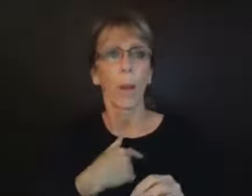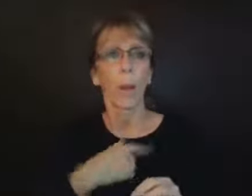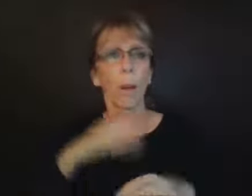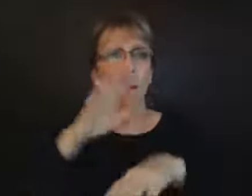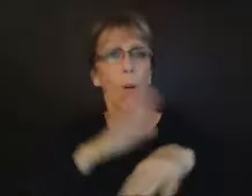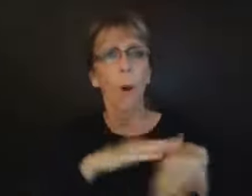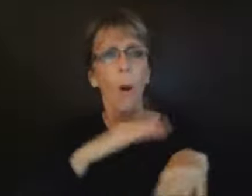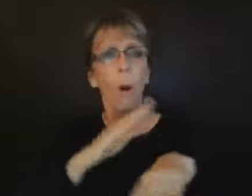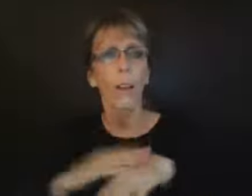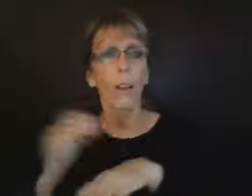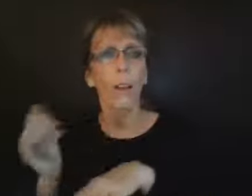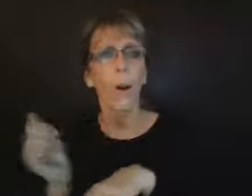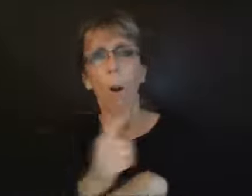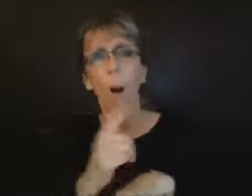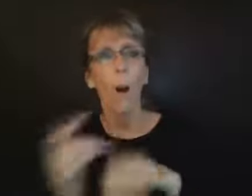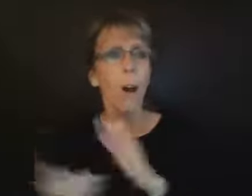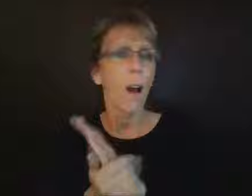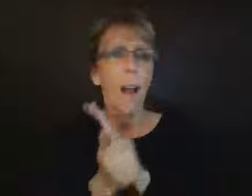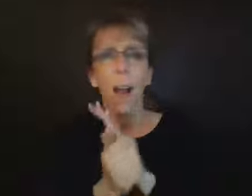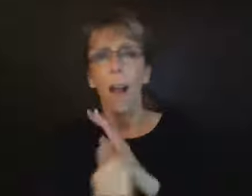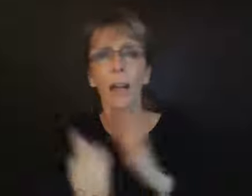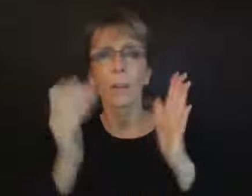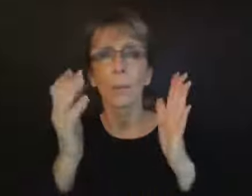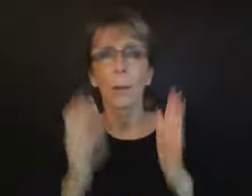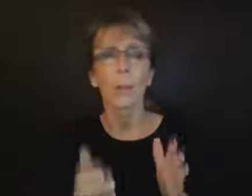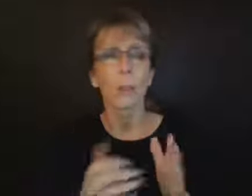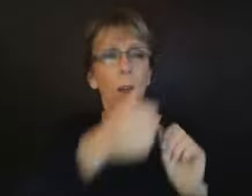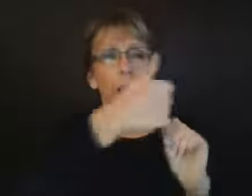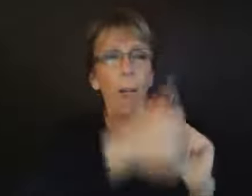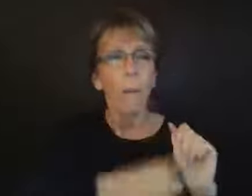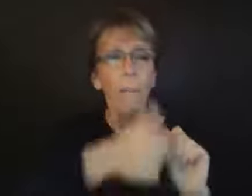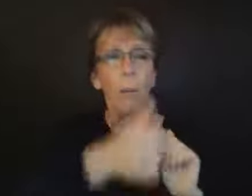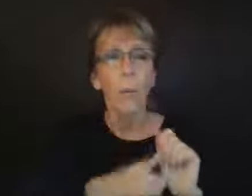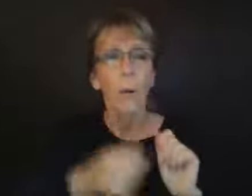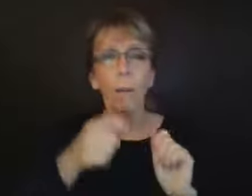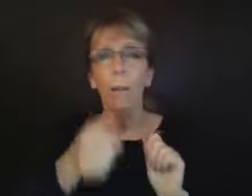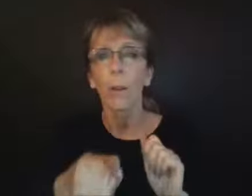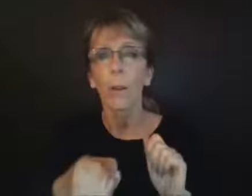So, we are CALLING ALL EXPERTS every one of you -